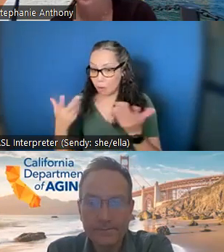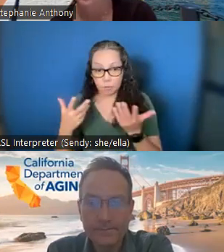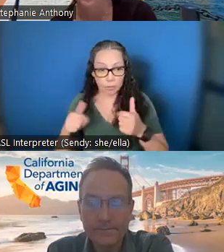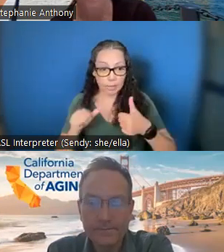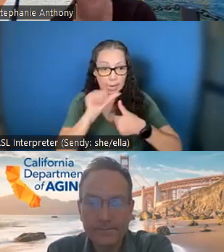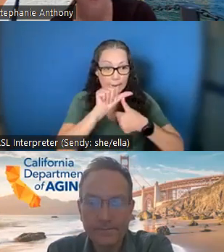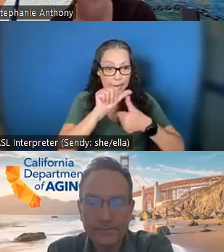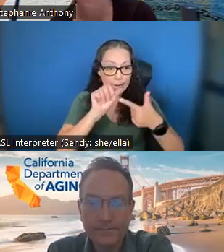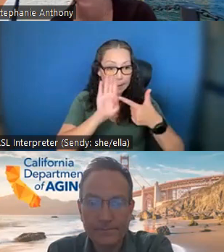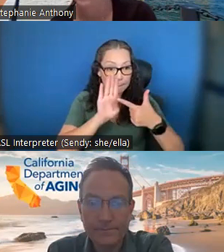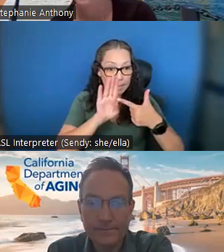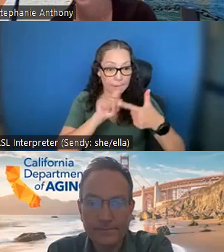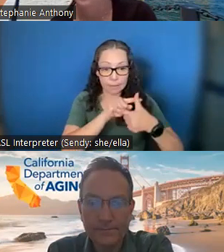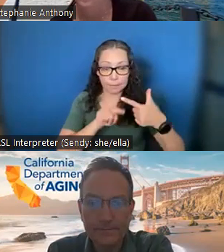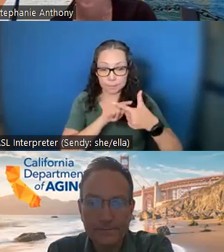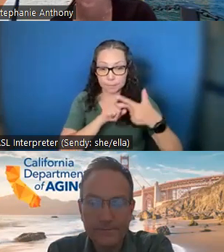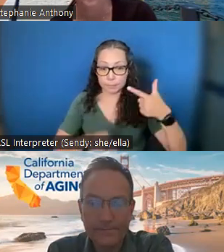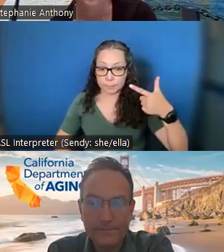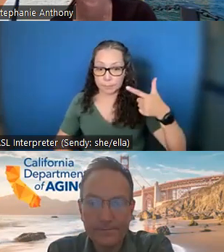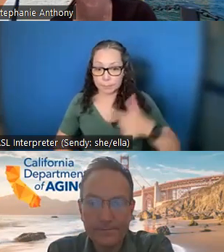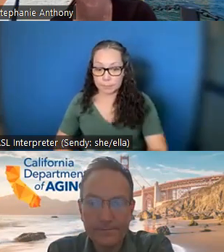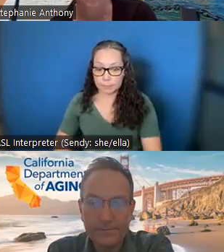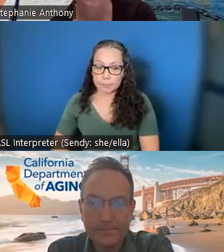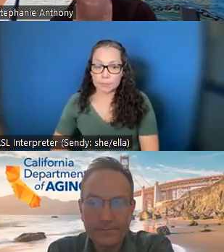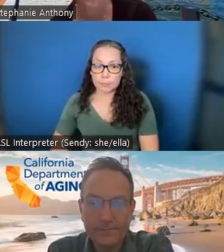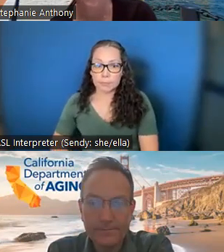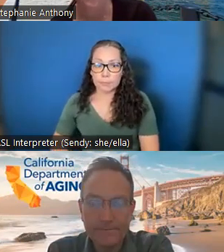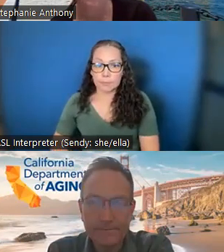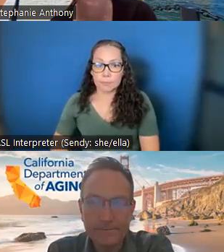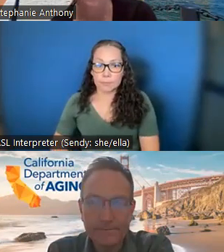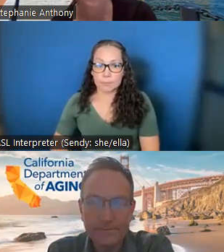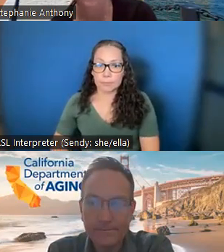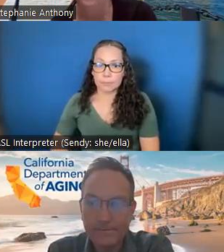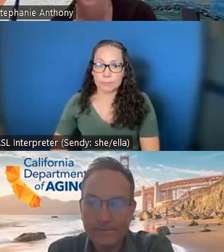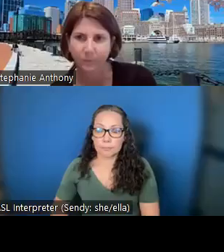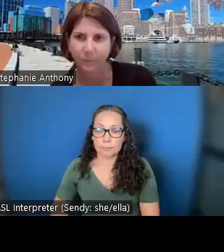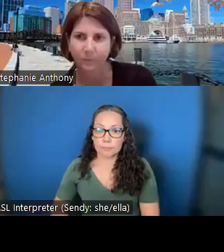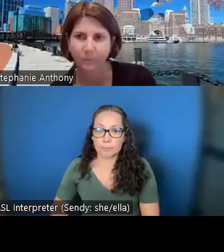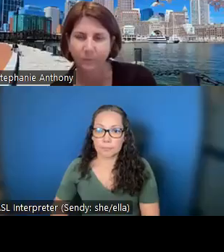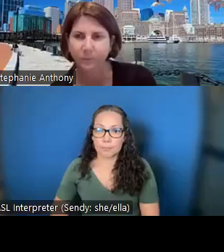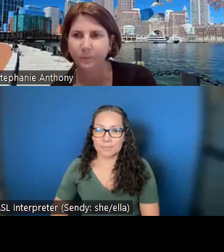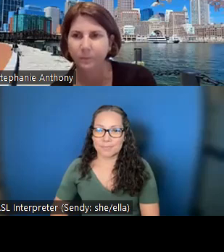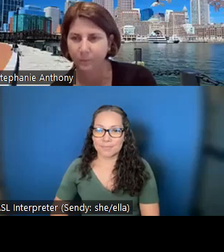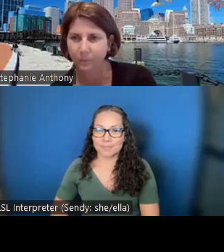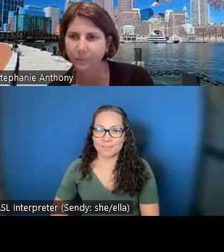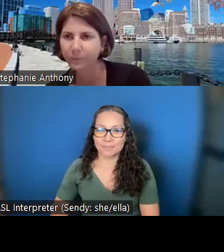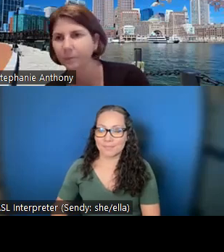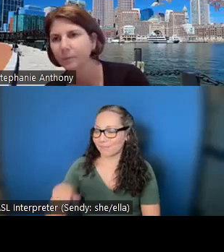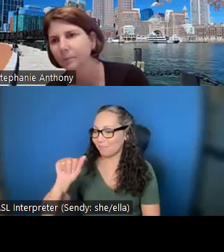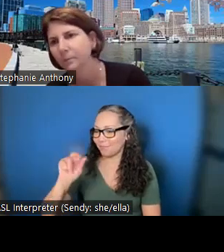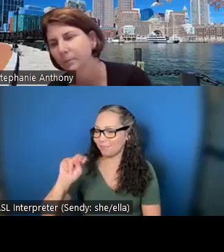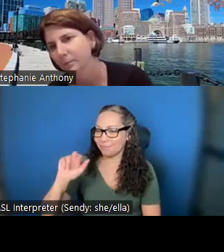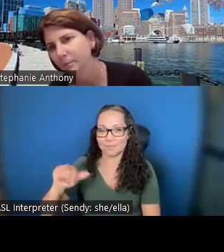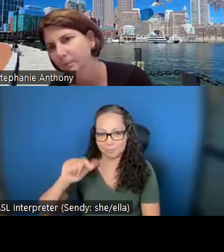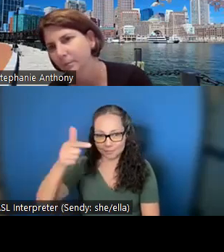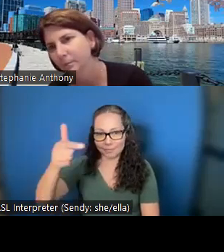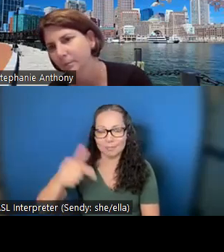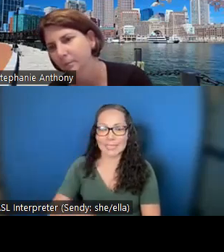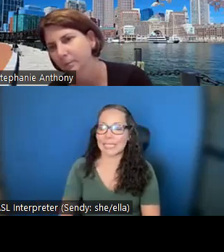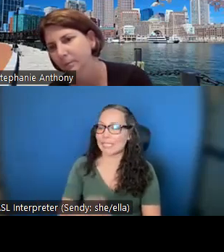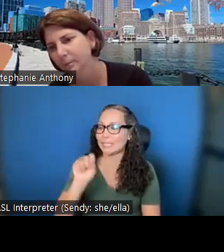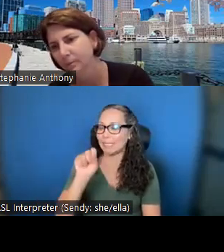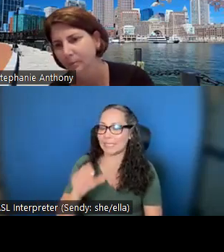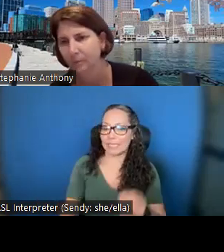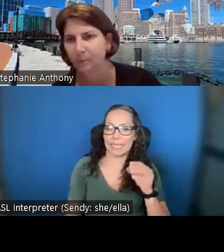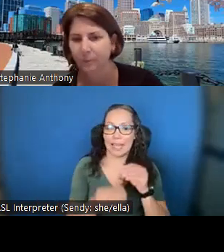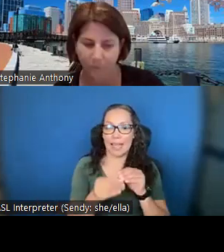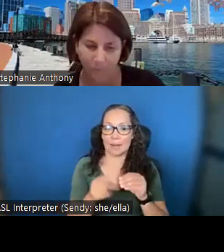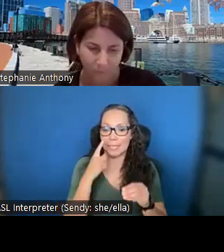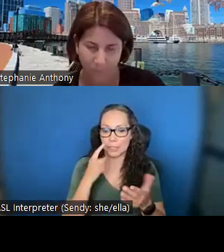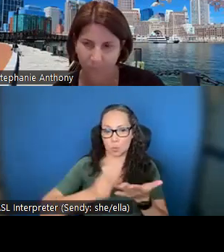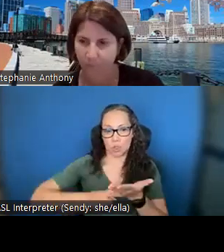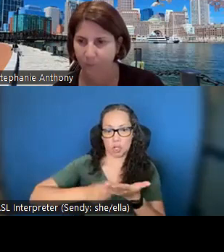B Anna yeah I'll just add in uh thank you since we are talking about do and our partnership with the